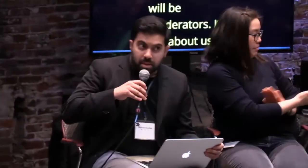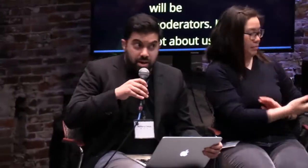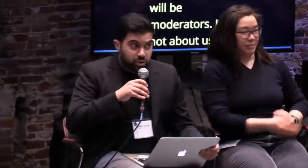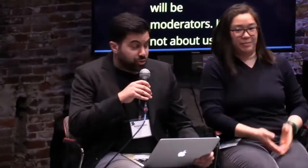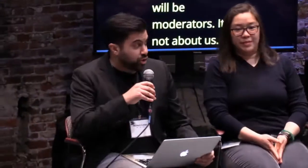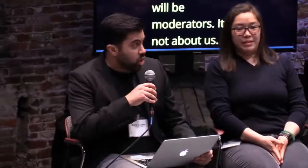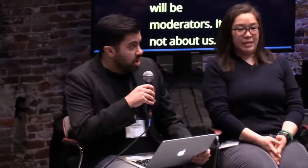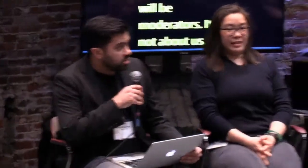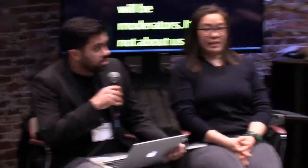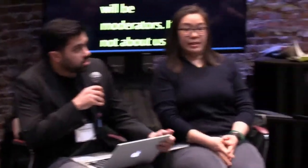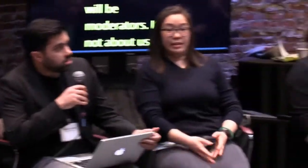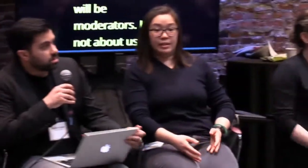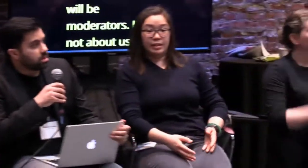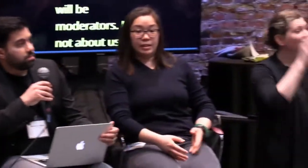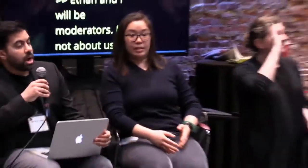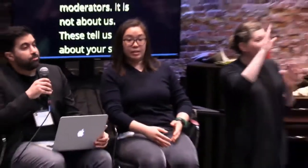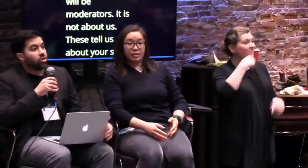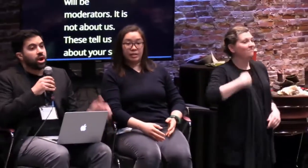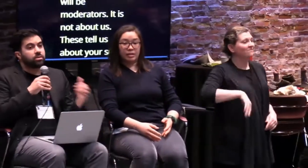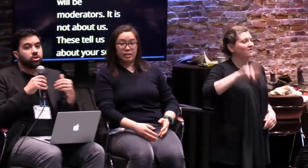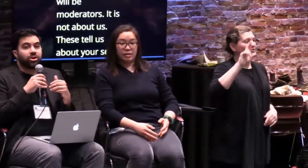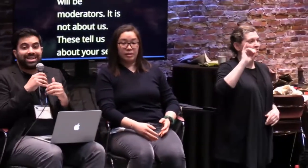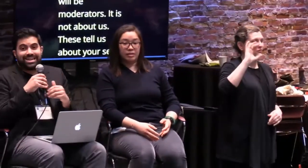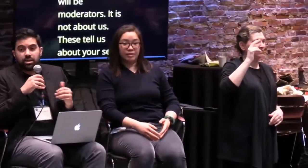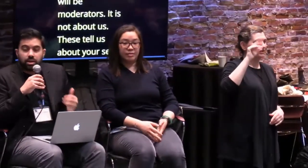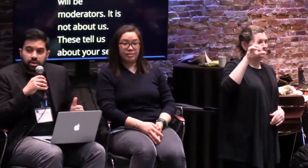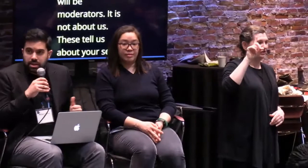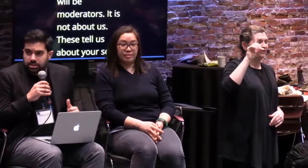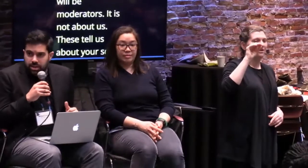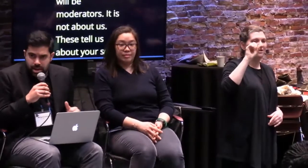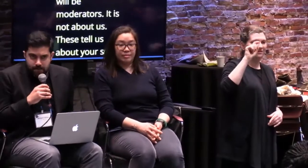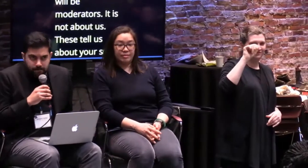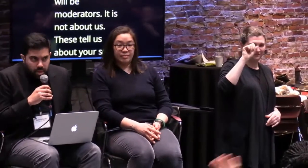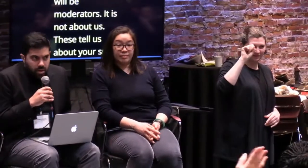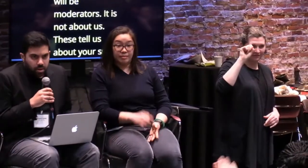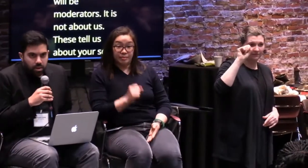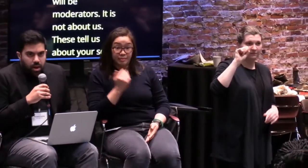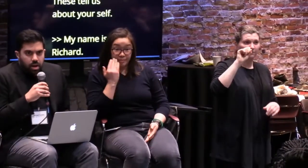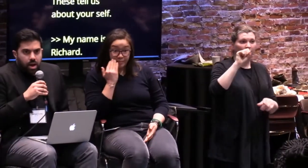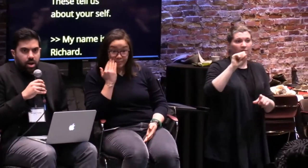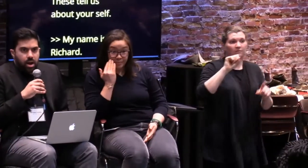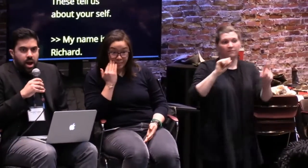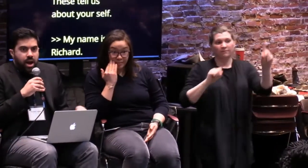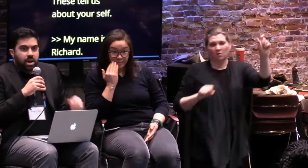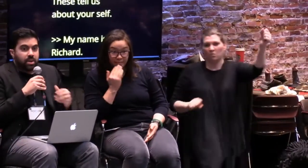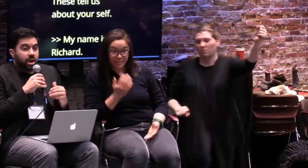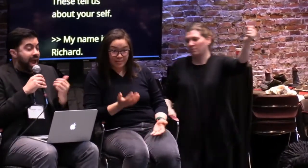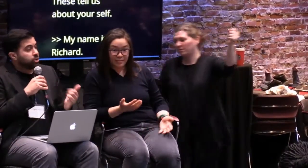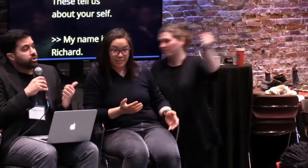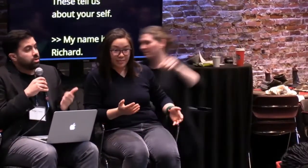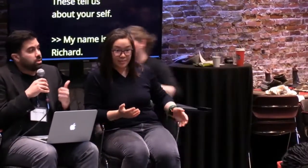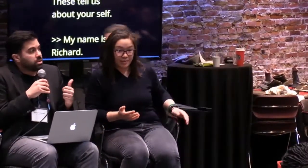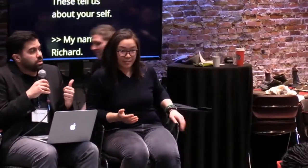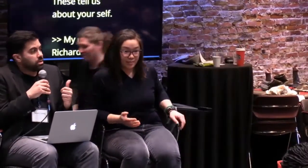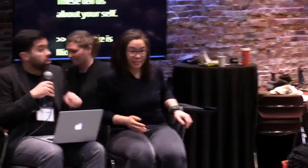My name is Richard Costes. My pronouns are he, his, him. I am an actor.